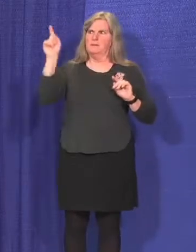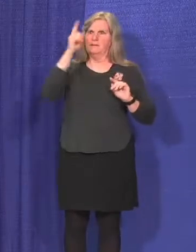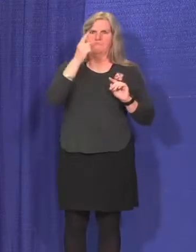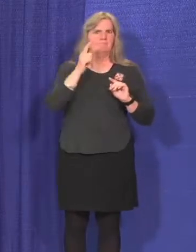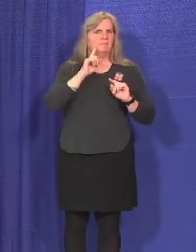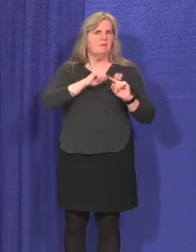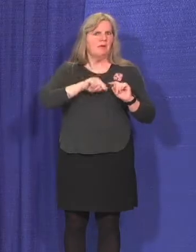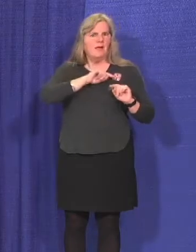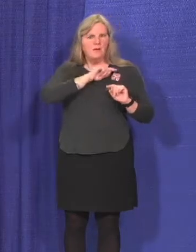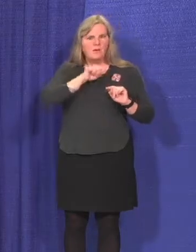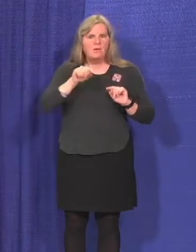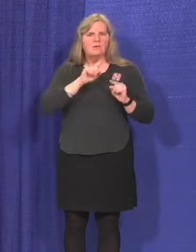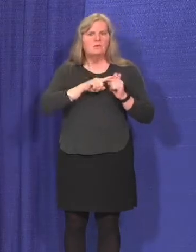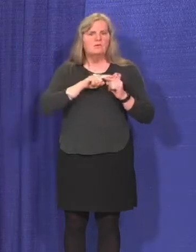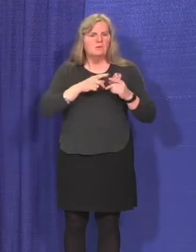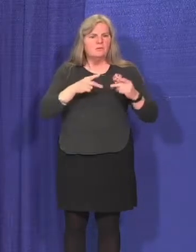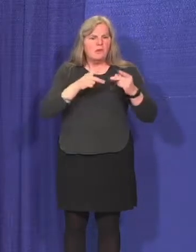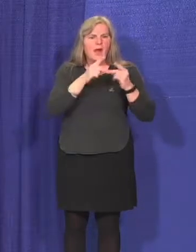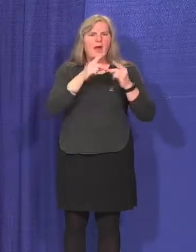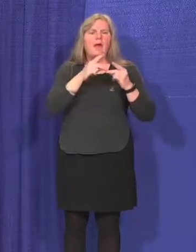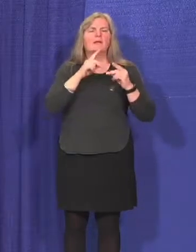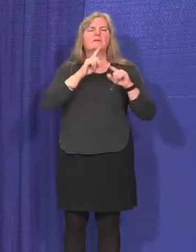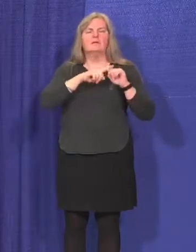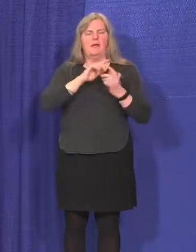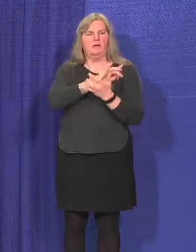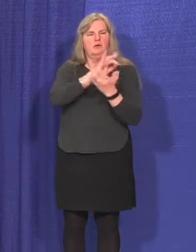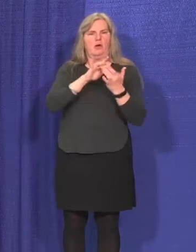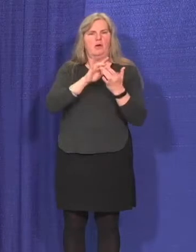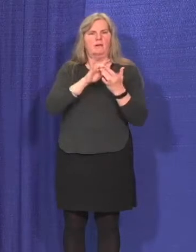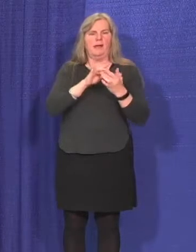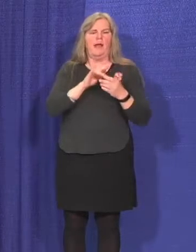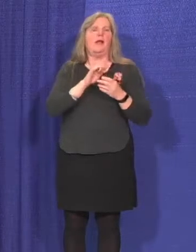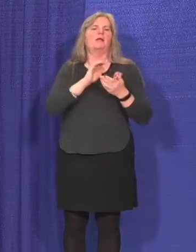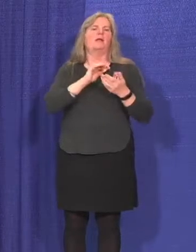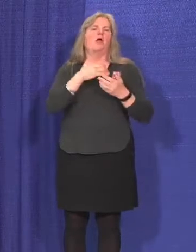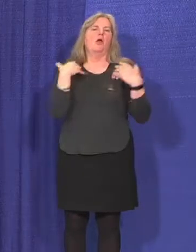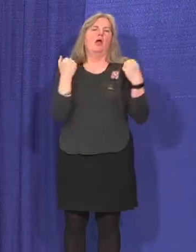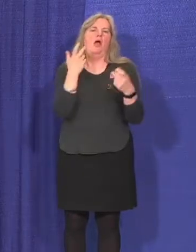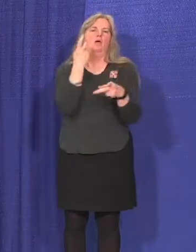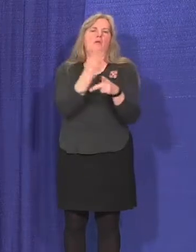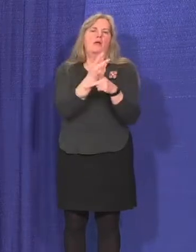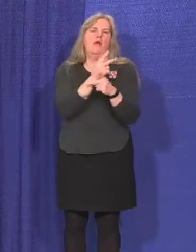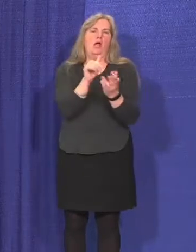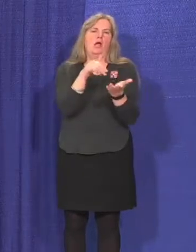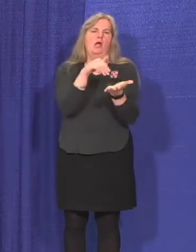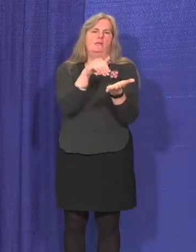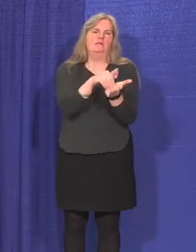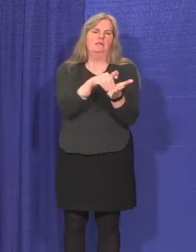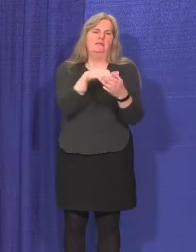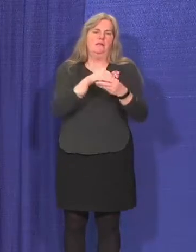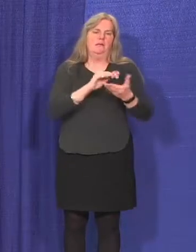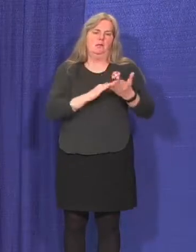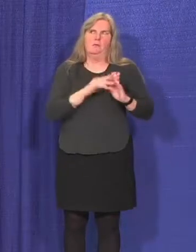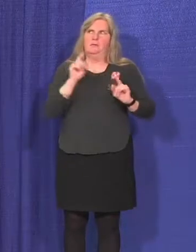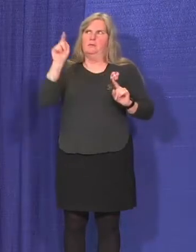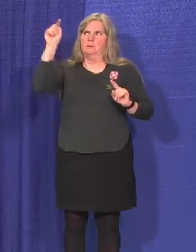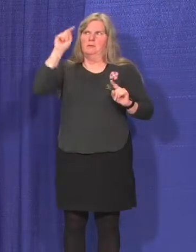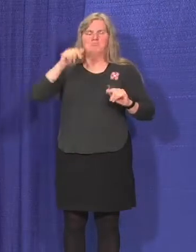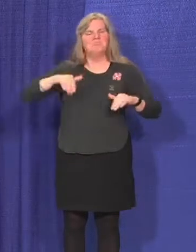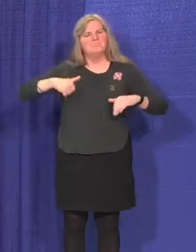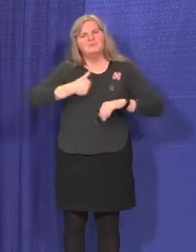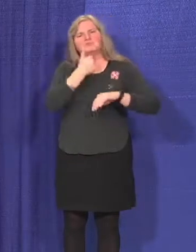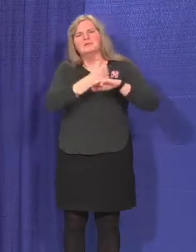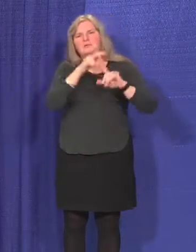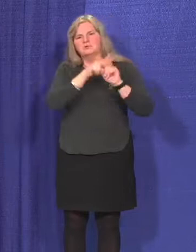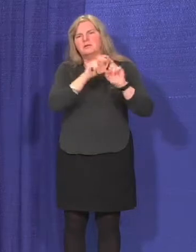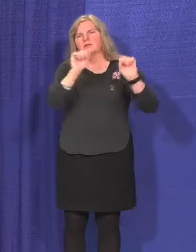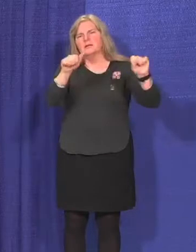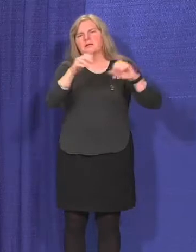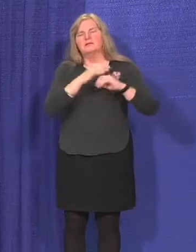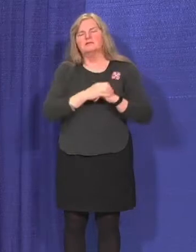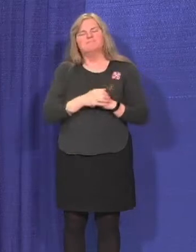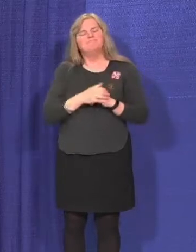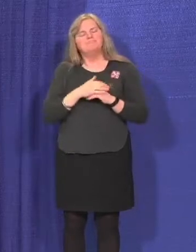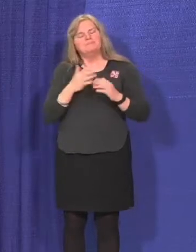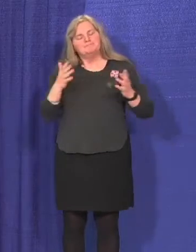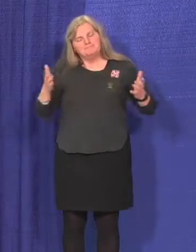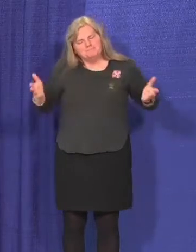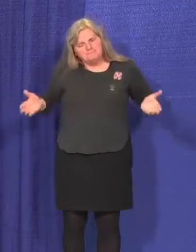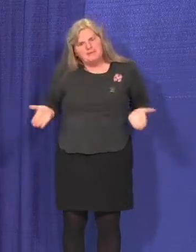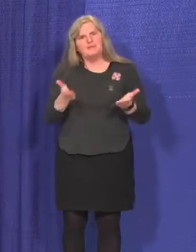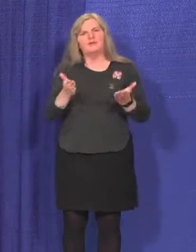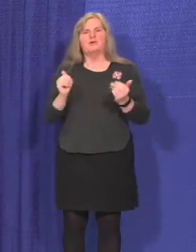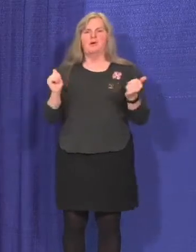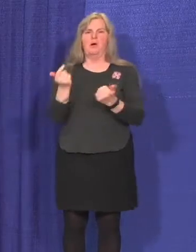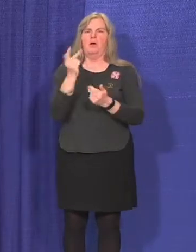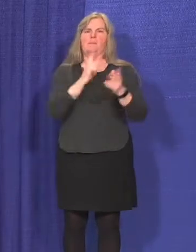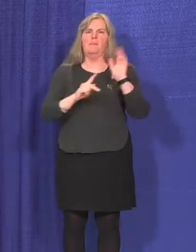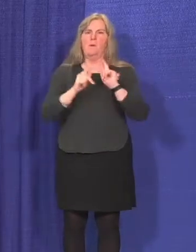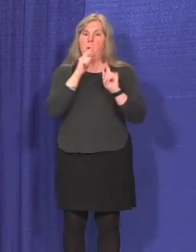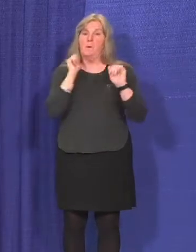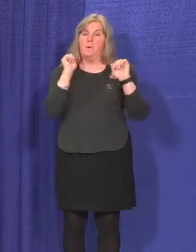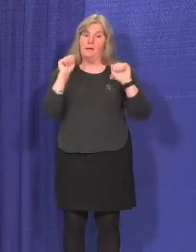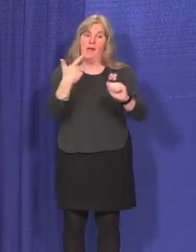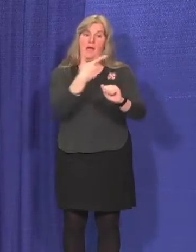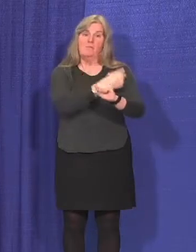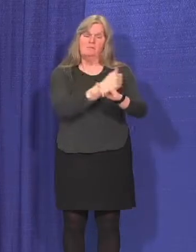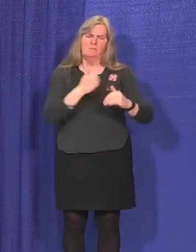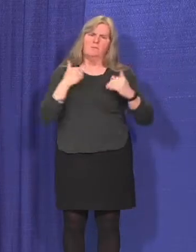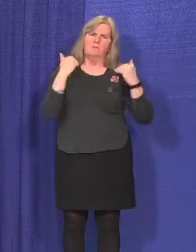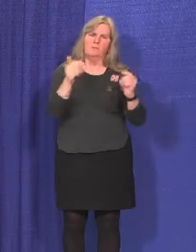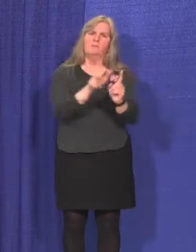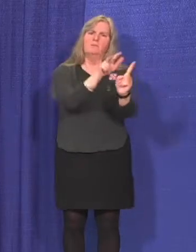is Ellis -- Ellis.